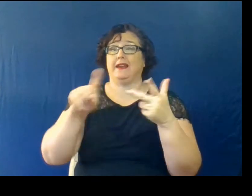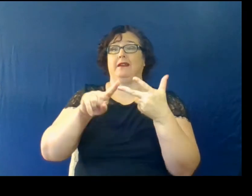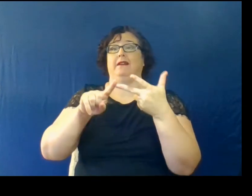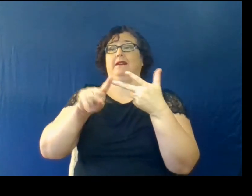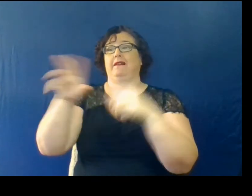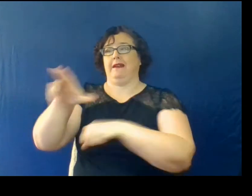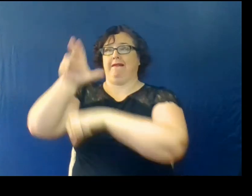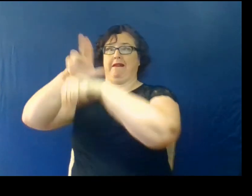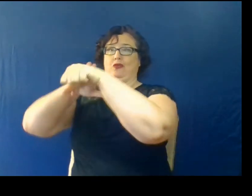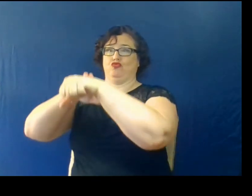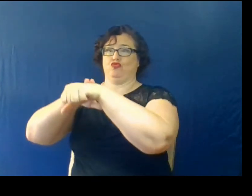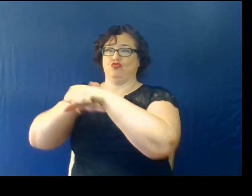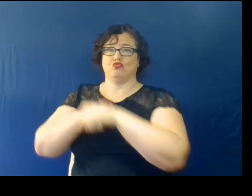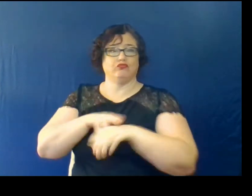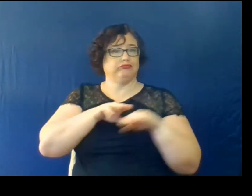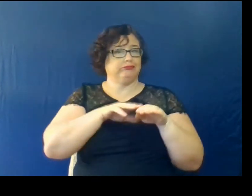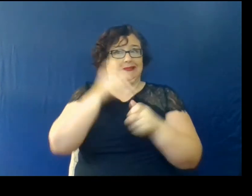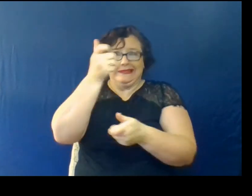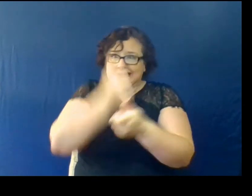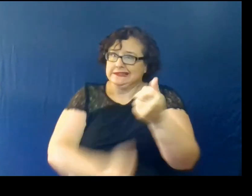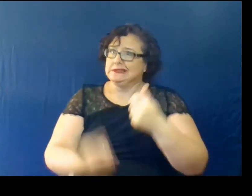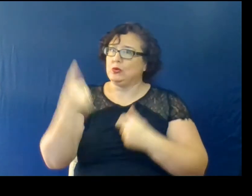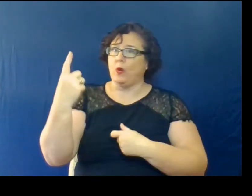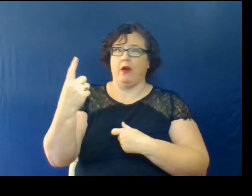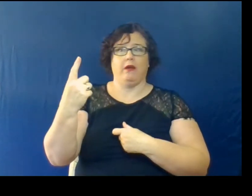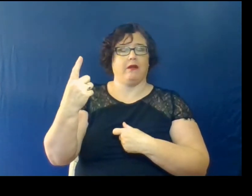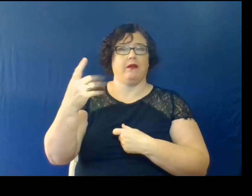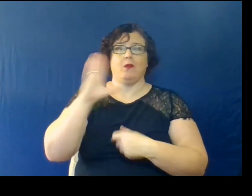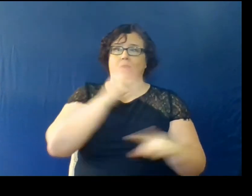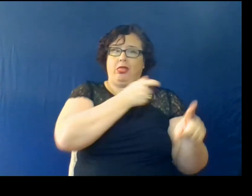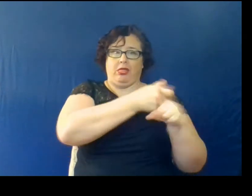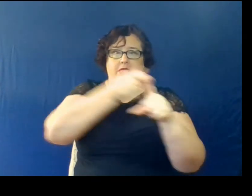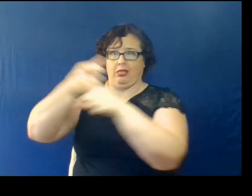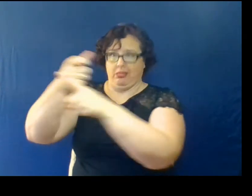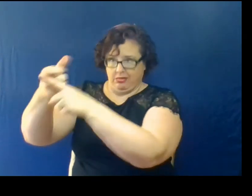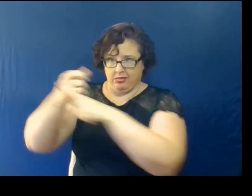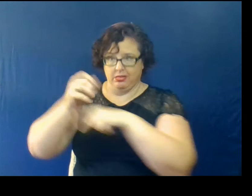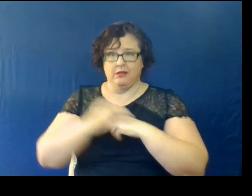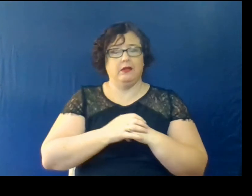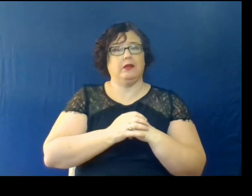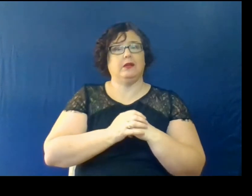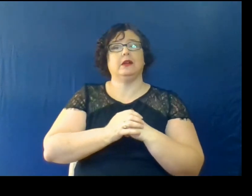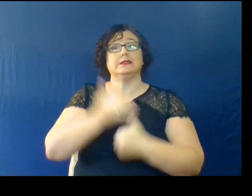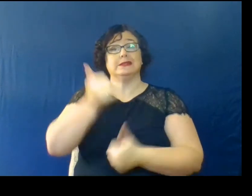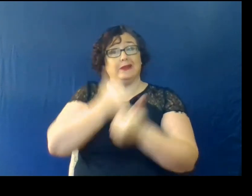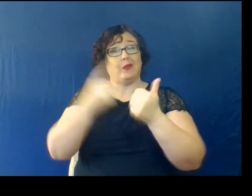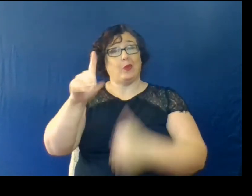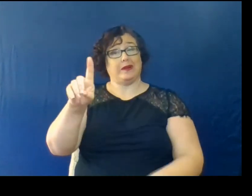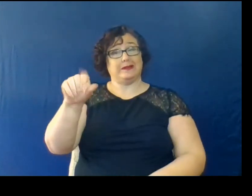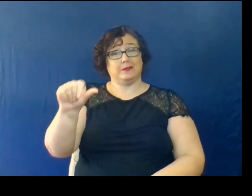level and every aspect that we as individuals with disabilities depend on, whether we're talking